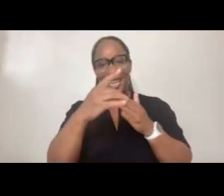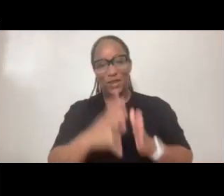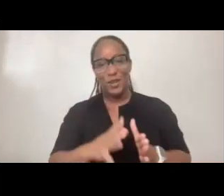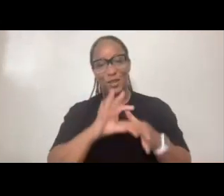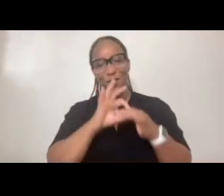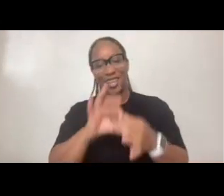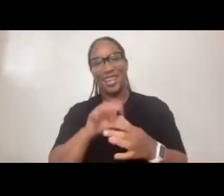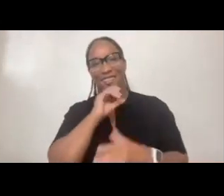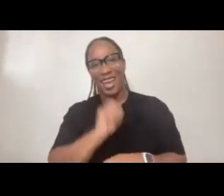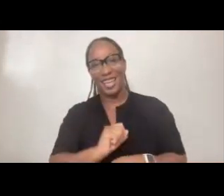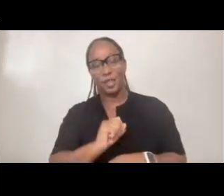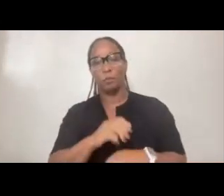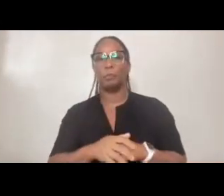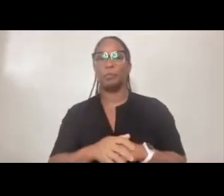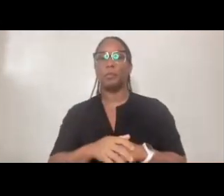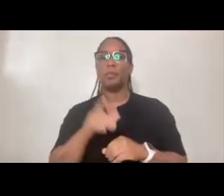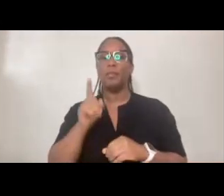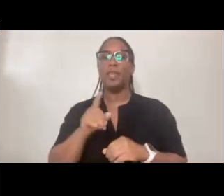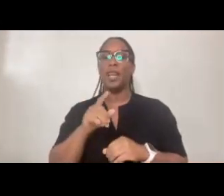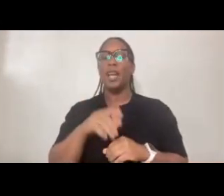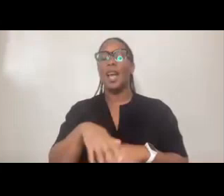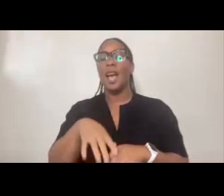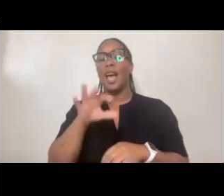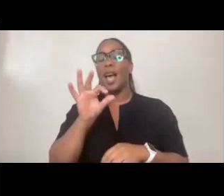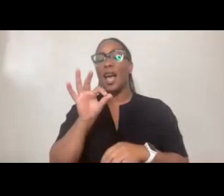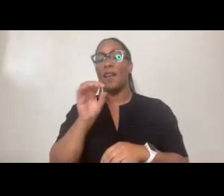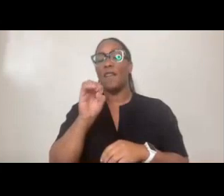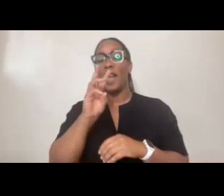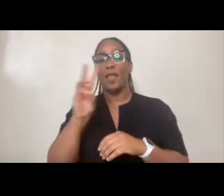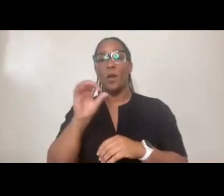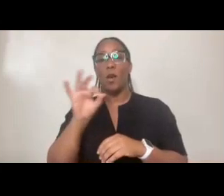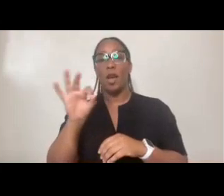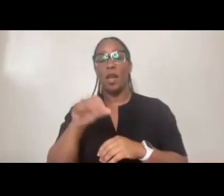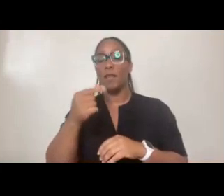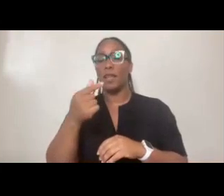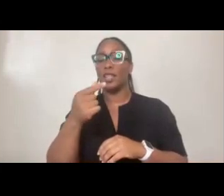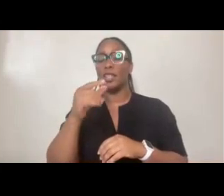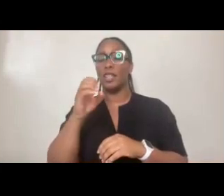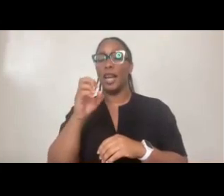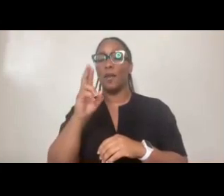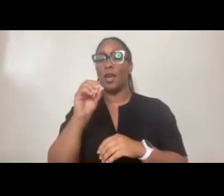She is a fellow of the Jeriel Topological Society of America and holds a pH.